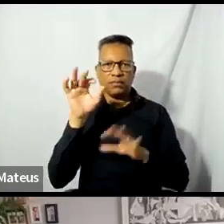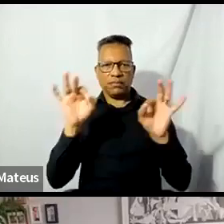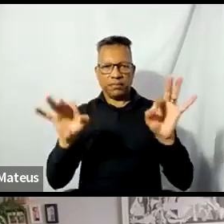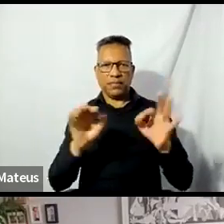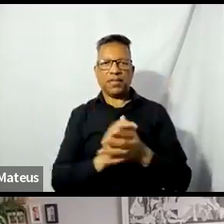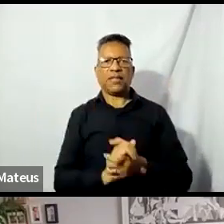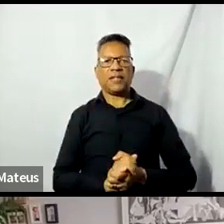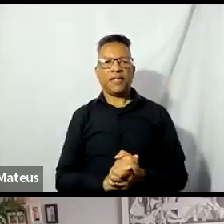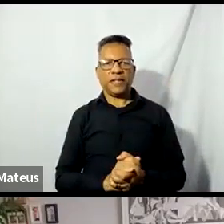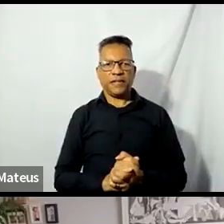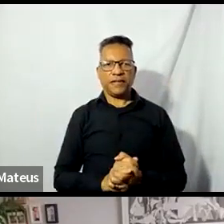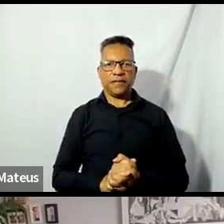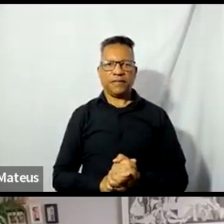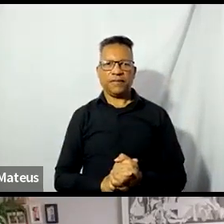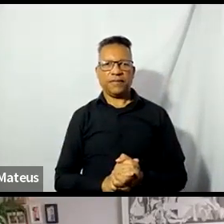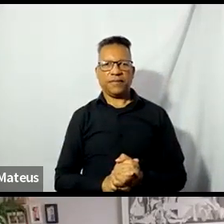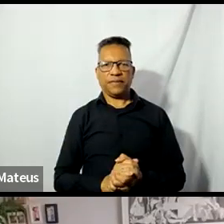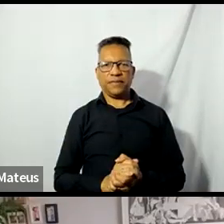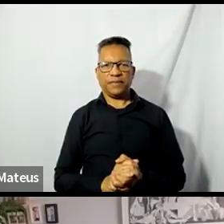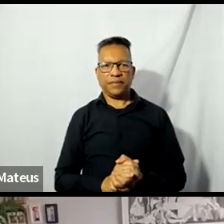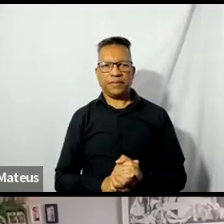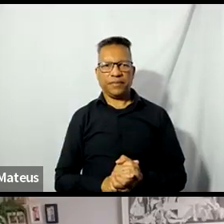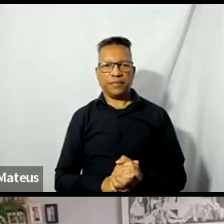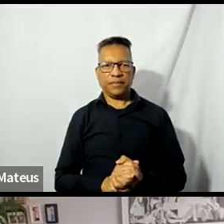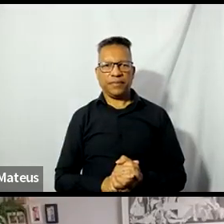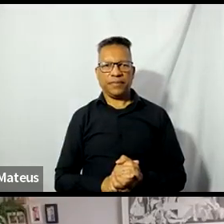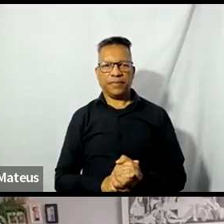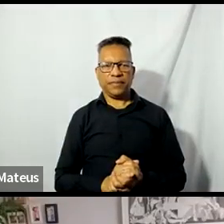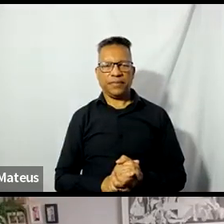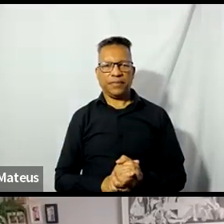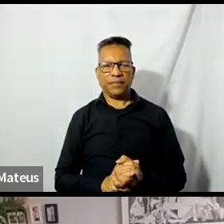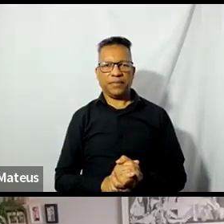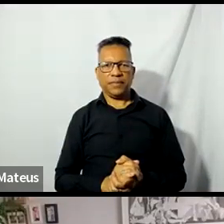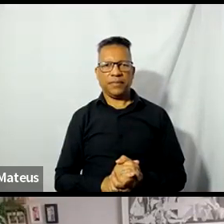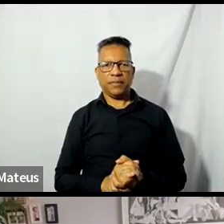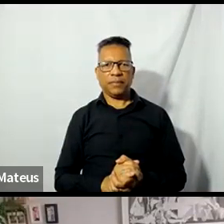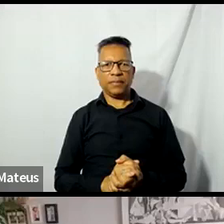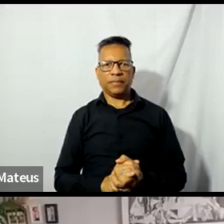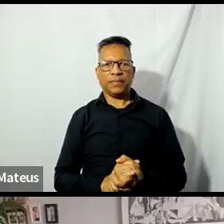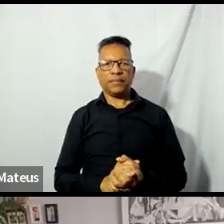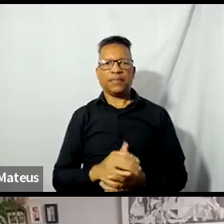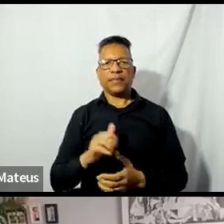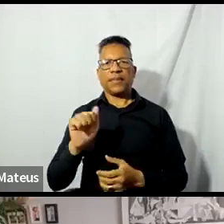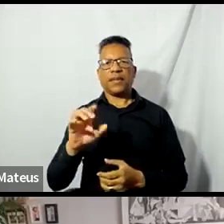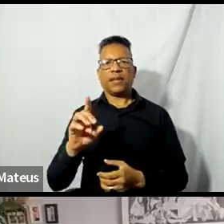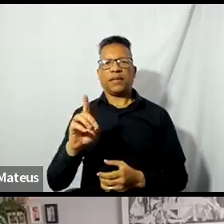I gotcha you call hey? Colleagues and friends I gotcha Hey? colleagues and friends had